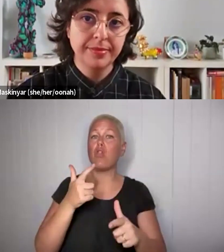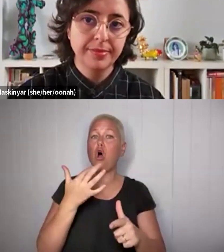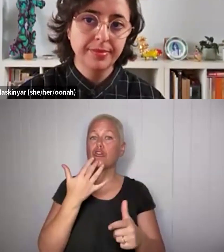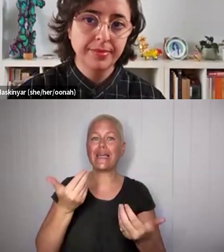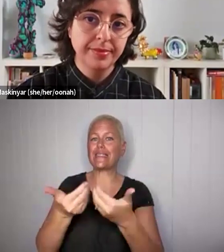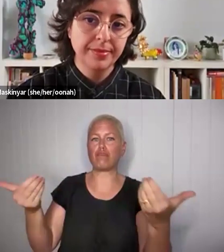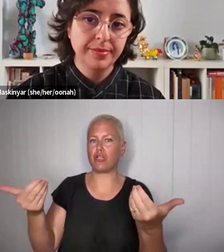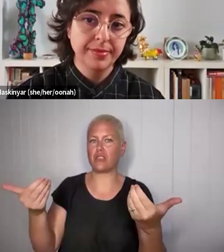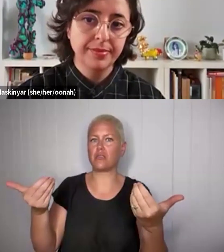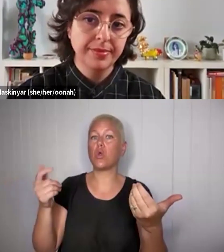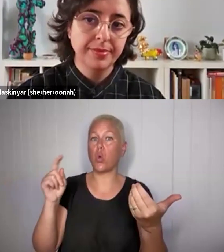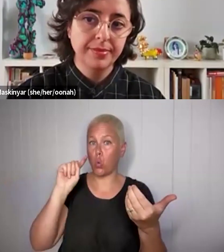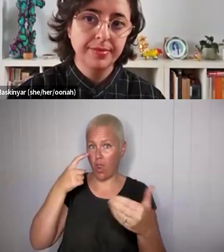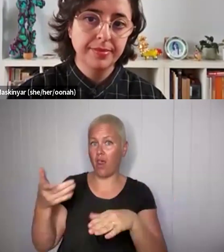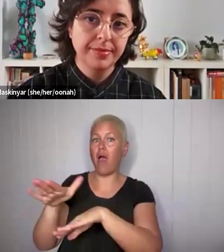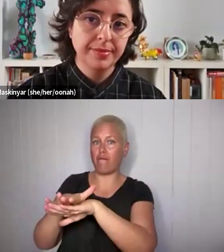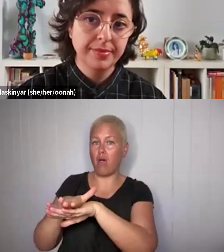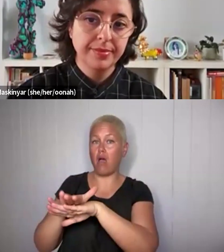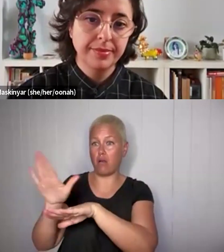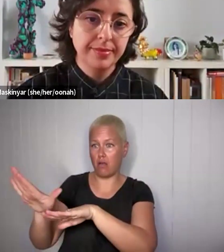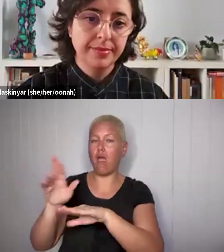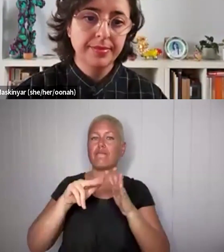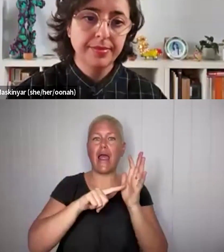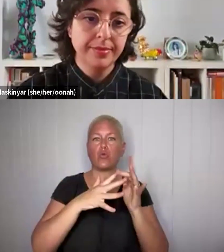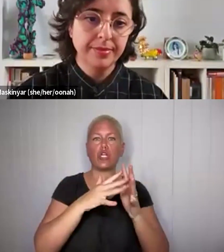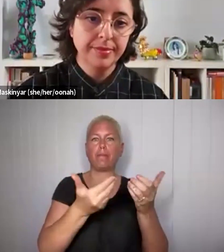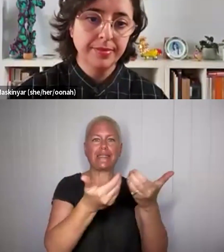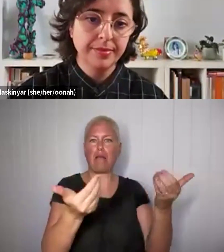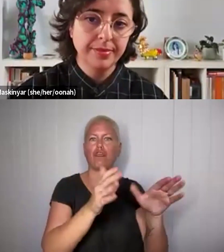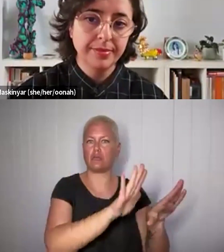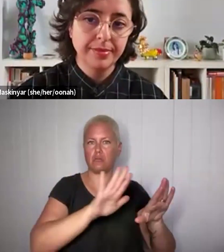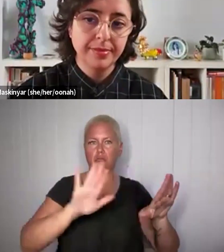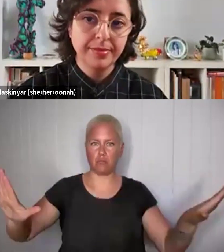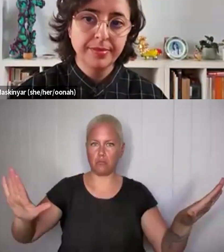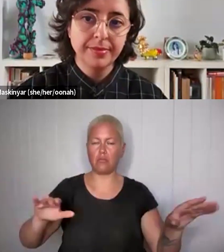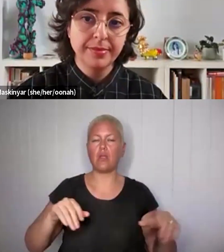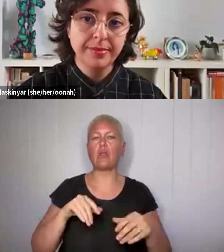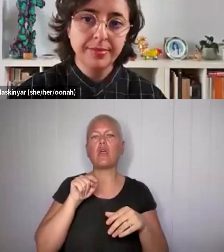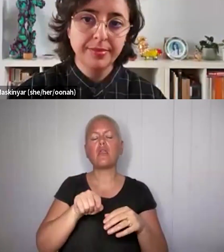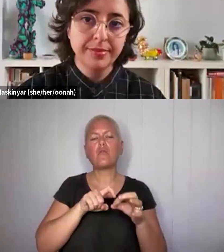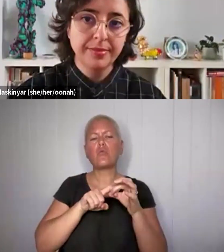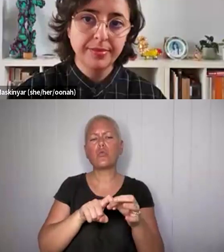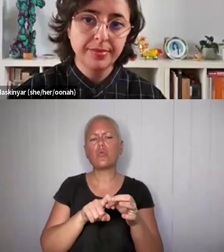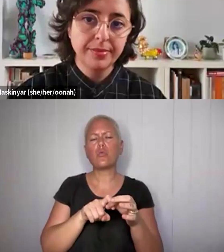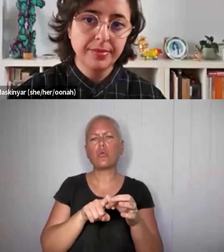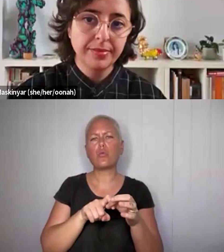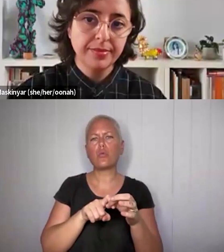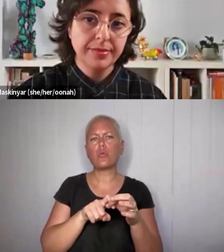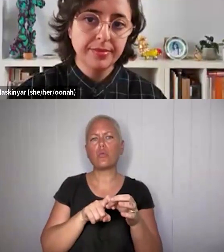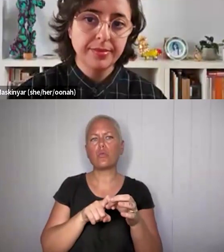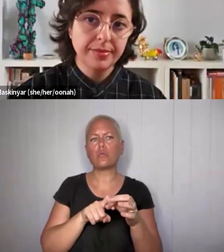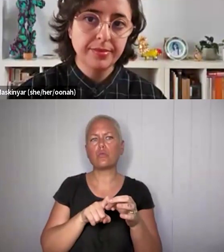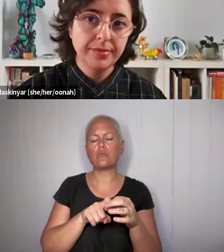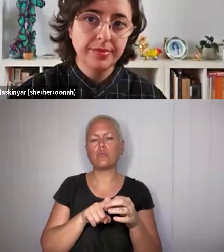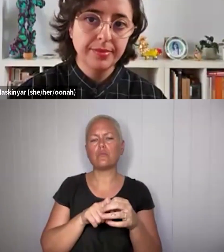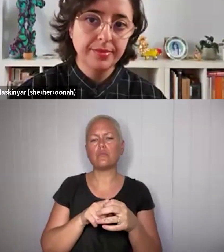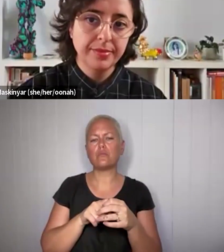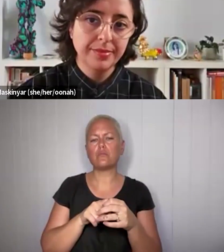will be covered separately to the fellowship. And as for the question, the question I had in my mind